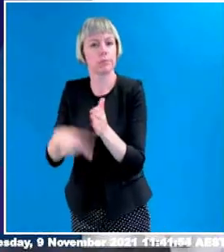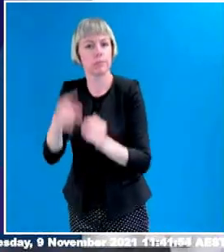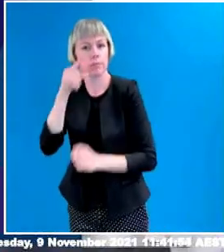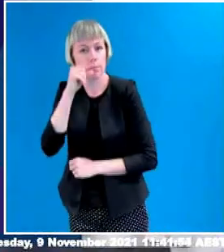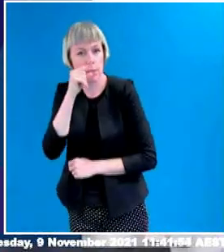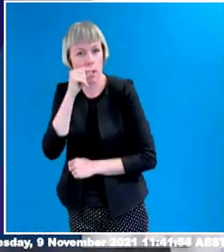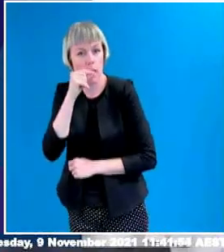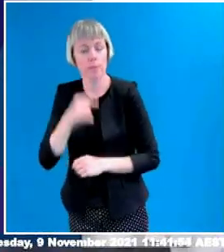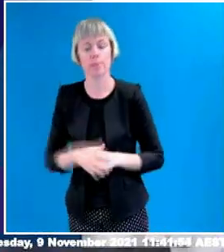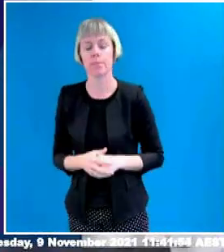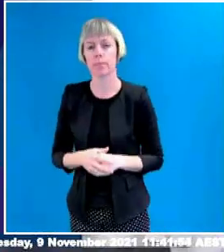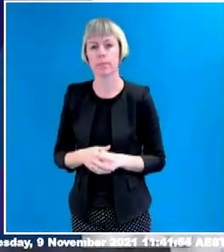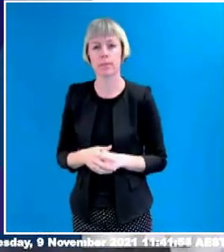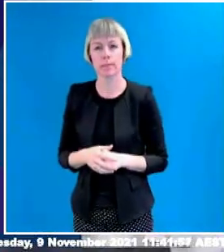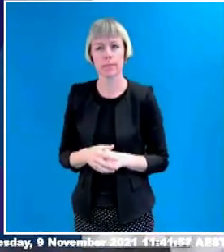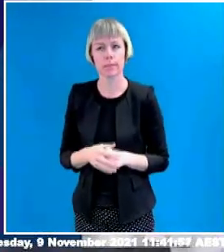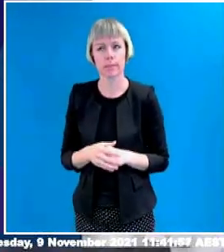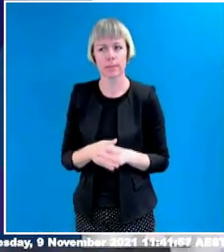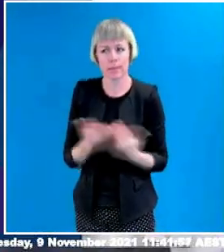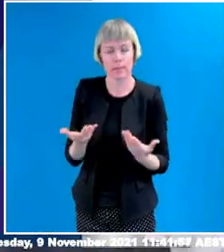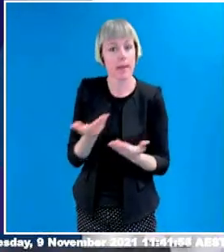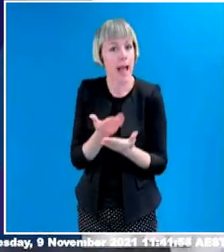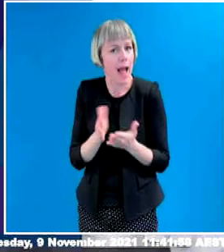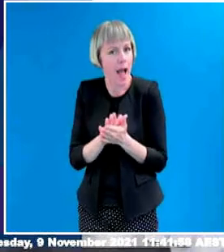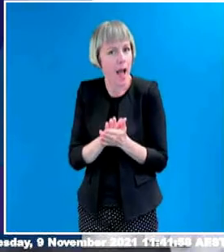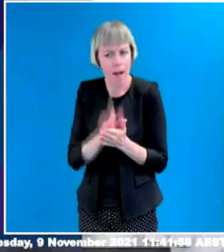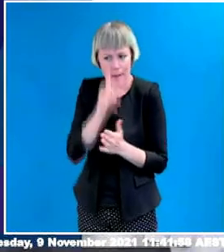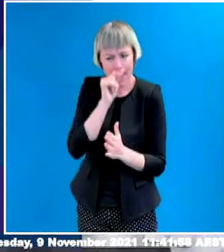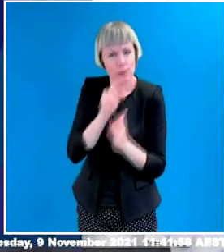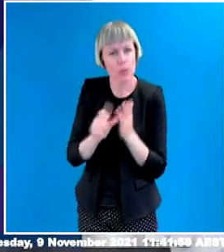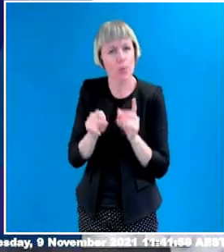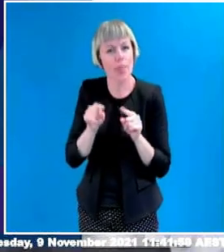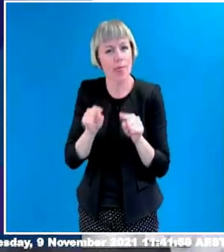explore that further, given we have started to hear a lot about some